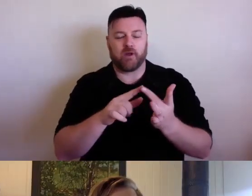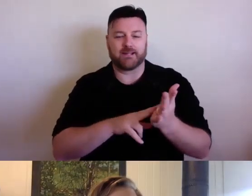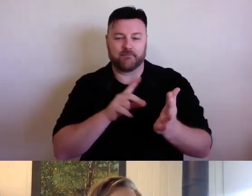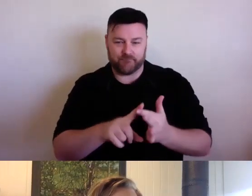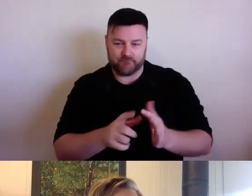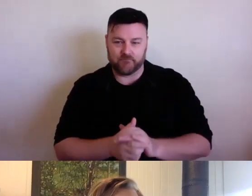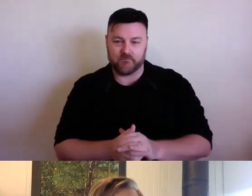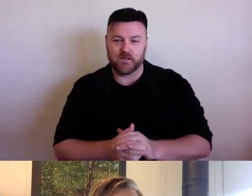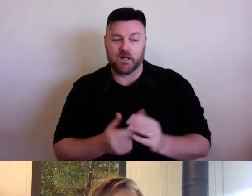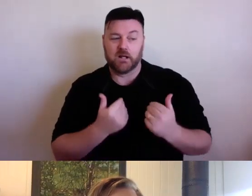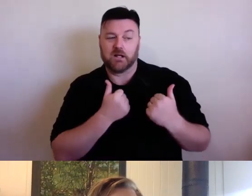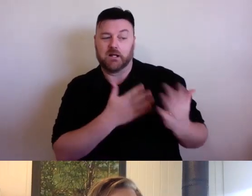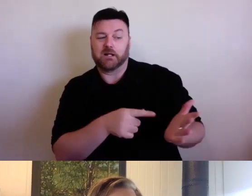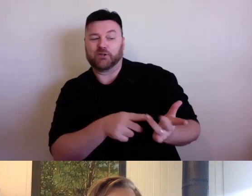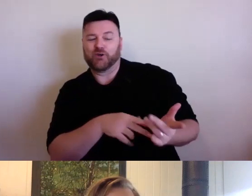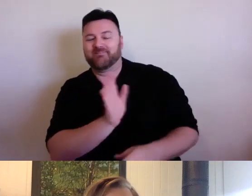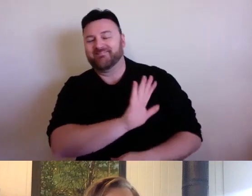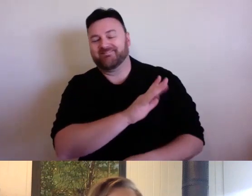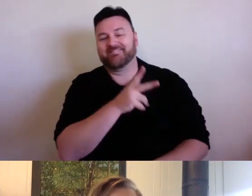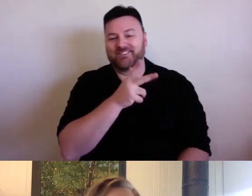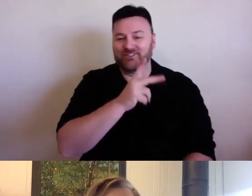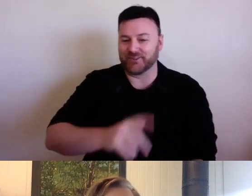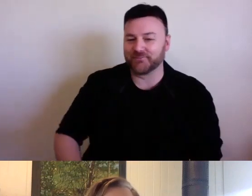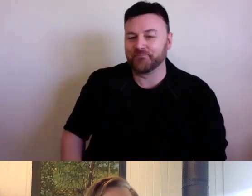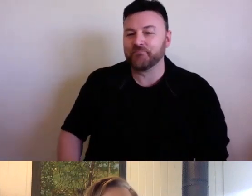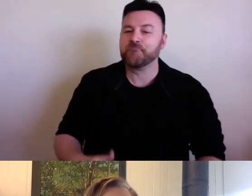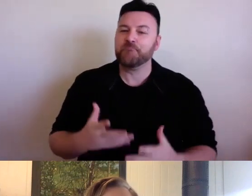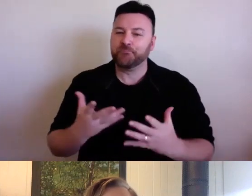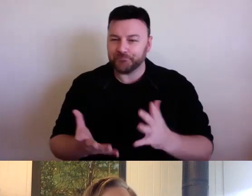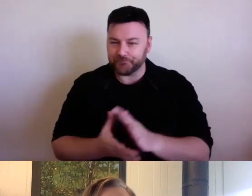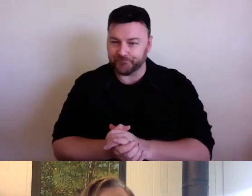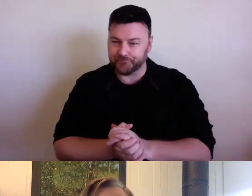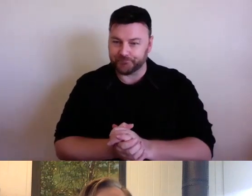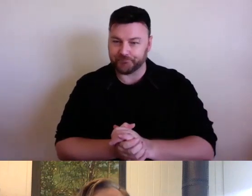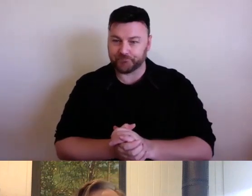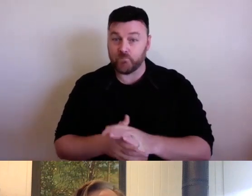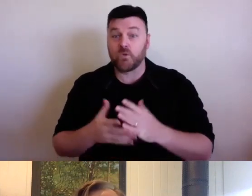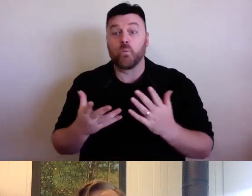that's just me throwing yourself under the bus. Ask yourself,